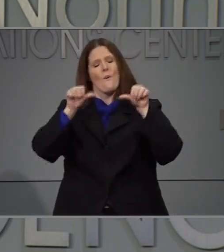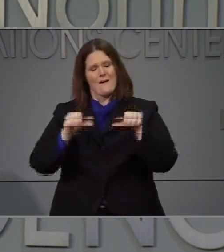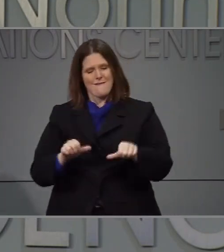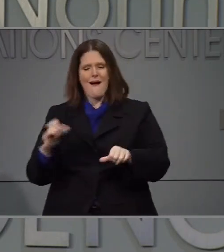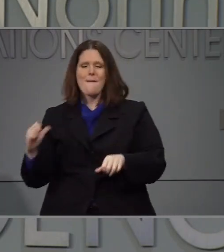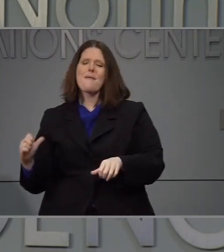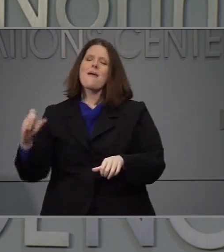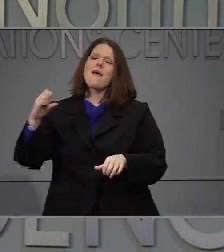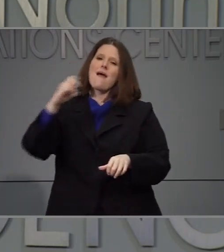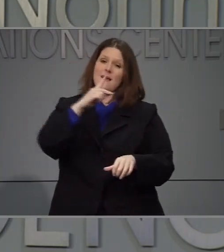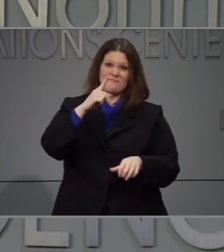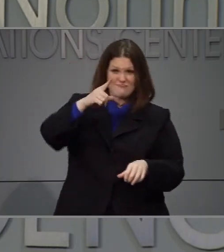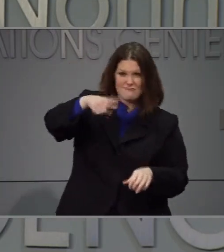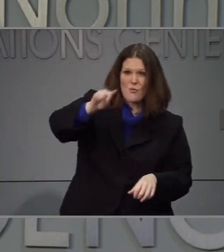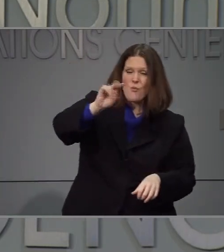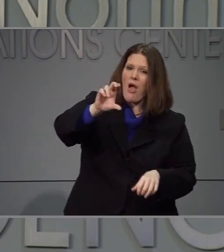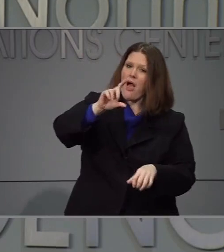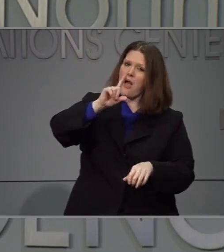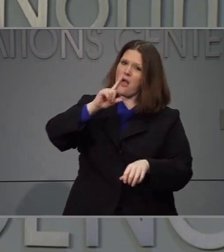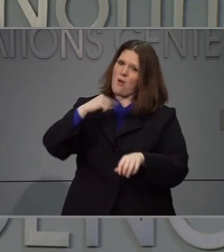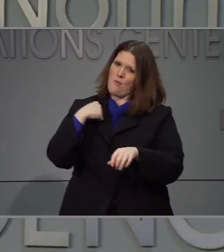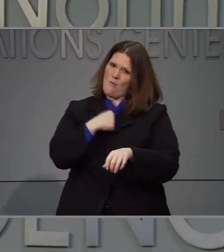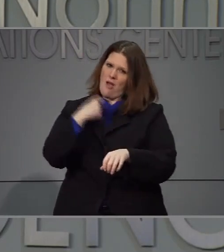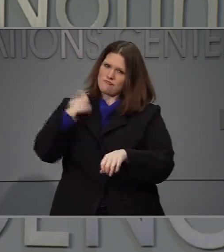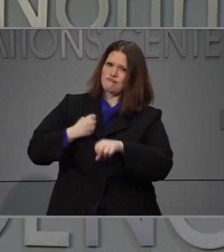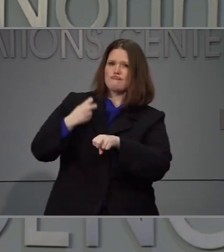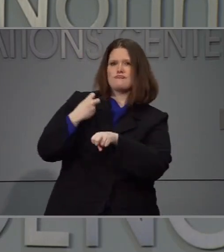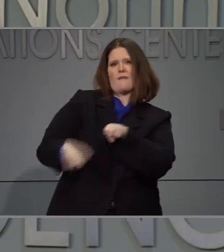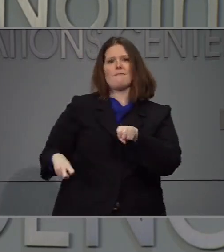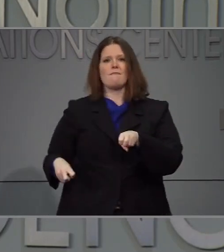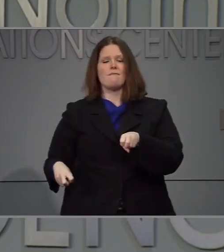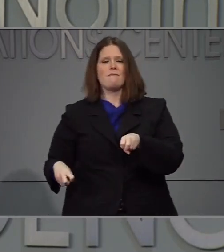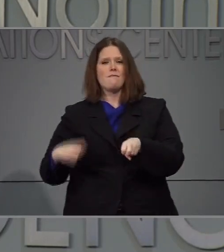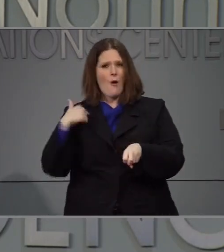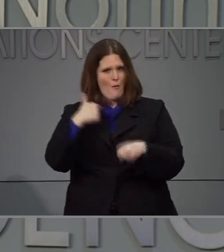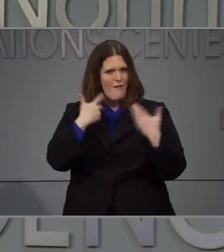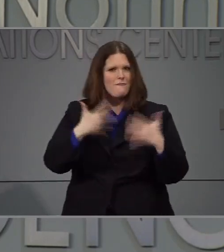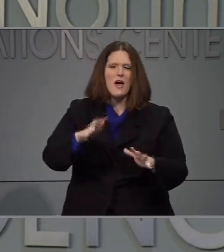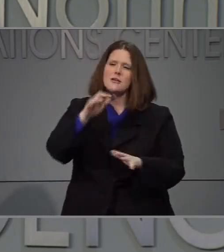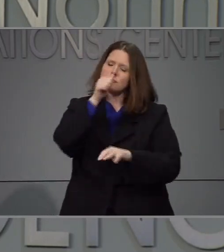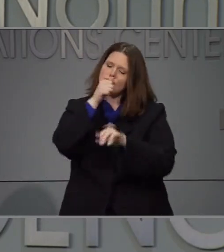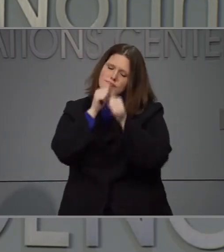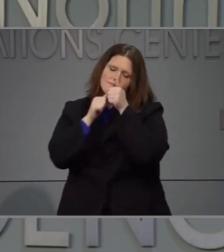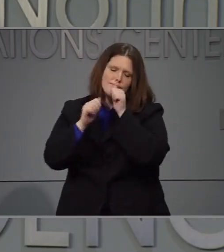WE CAN REBUILD THE DAMAGE THAT THIS VIRUS IS DONE TO OUR